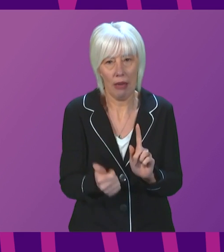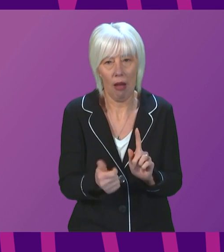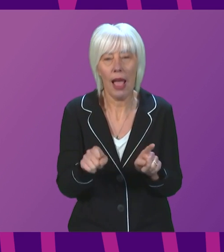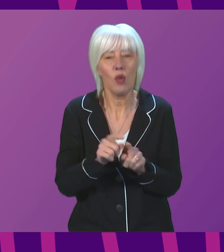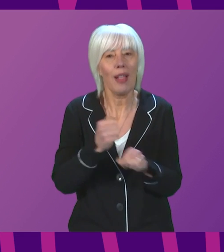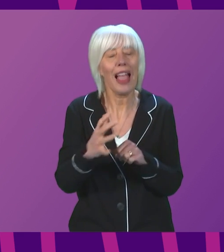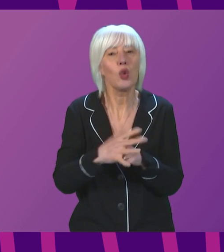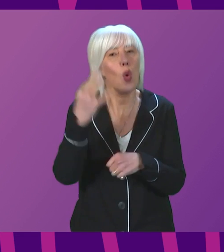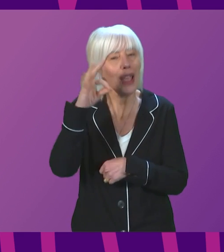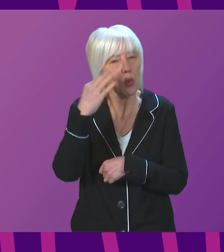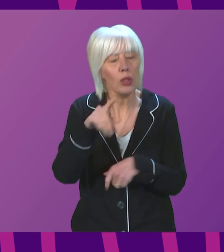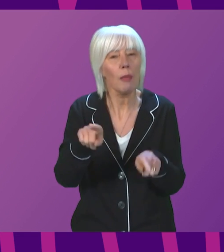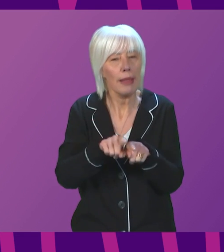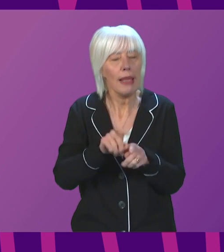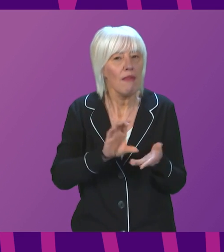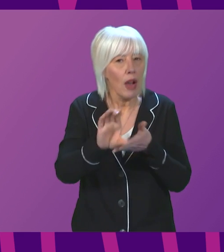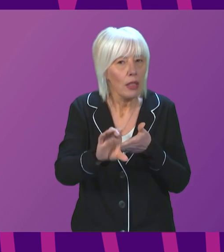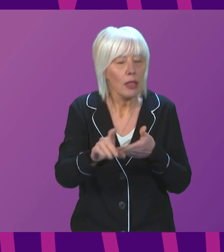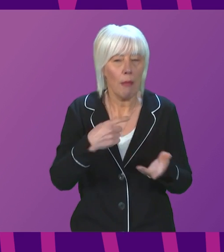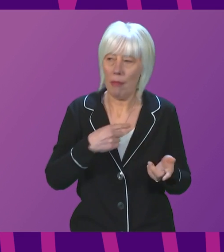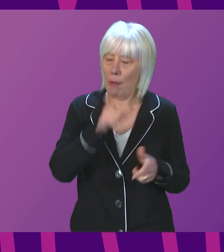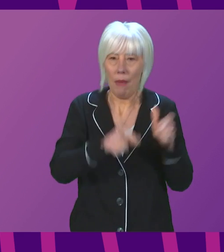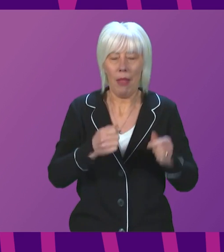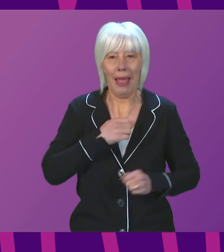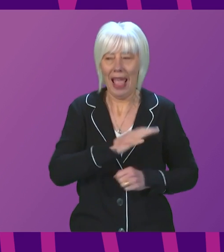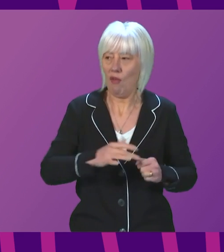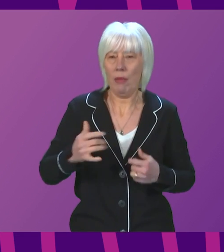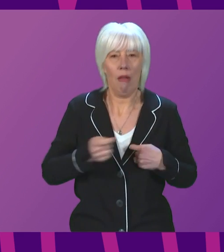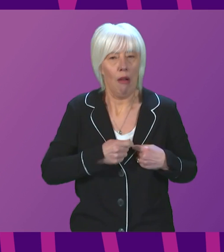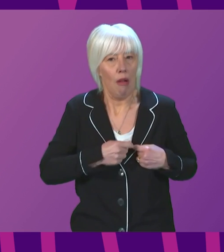My constituents are anxious and distressed about being moved away from their homes and possessions.